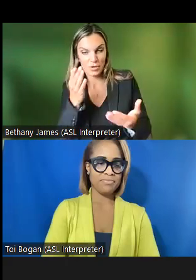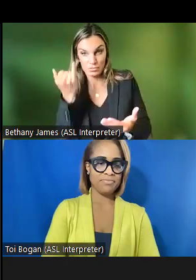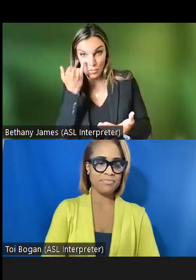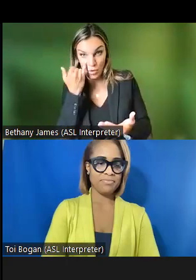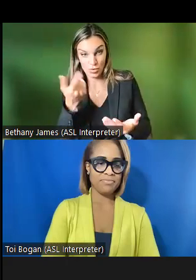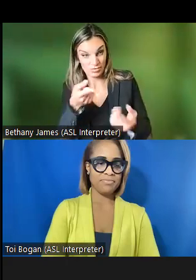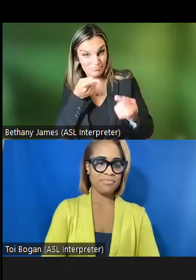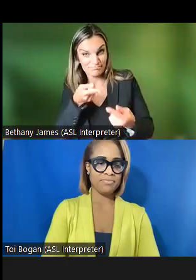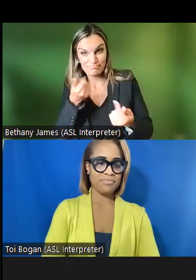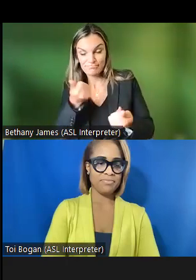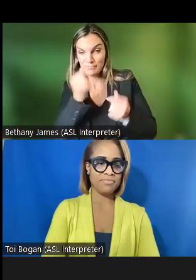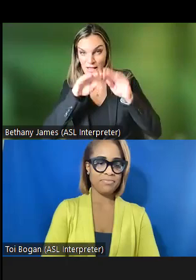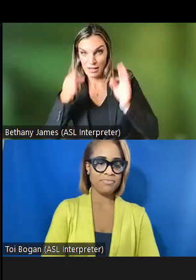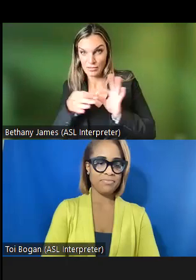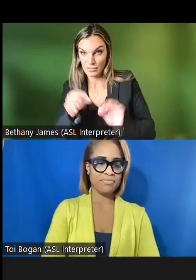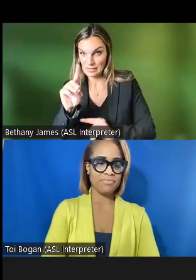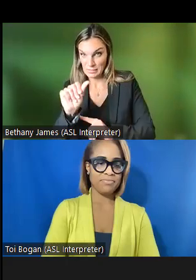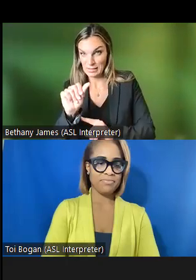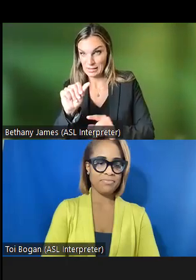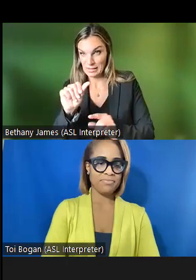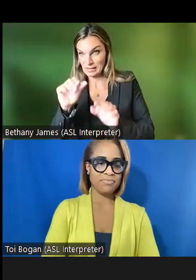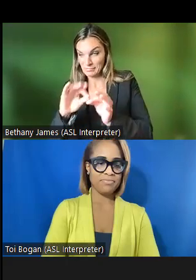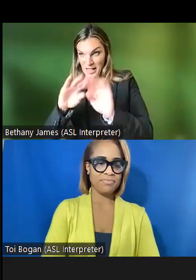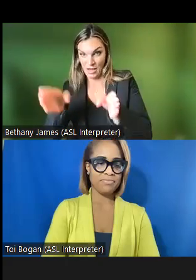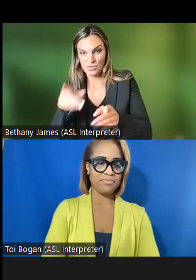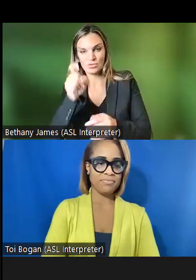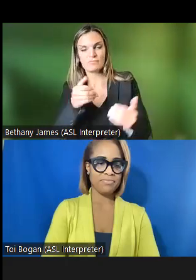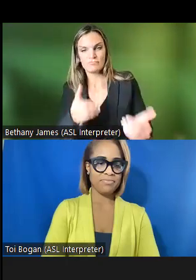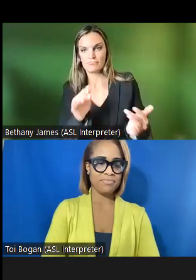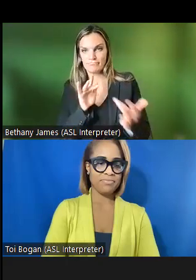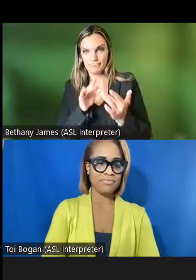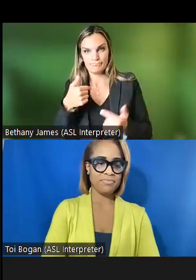relates to disability, you can contact our department, the Michigan Department of Civil